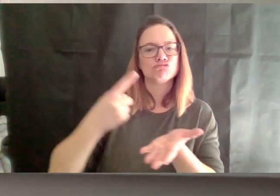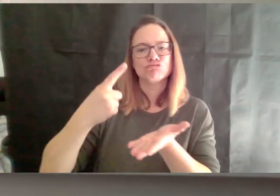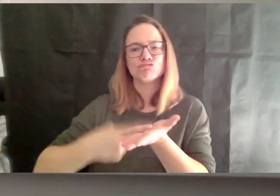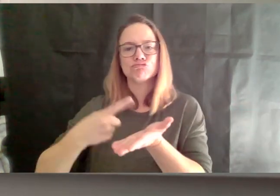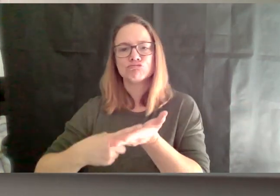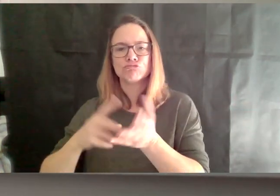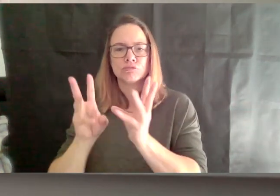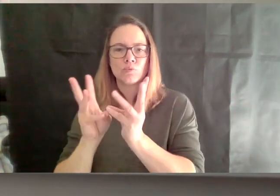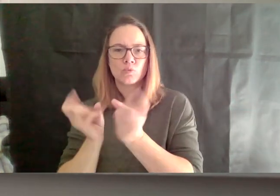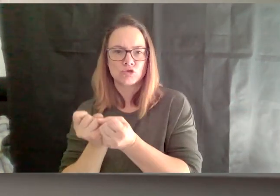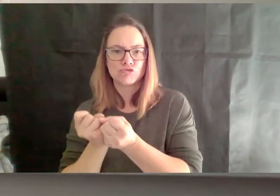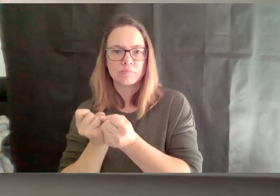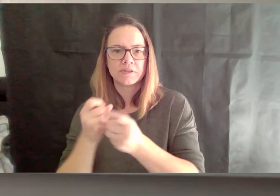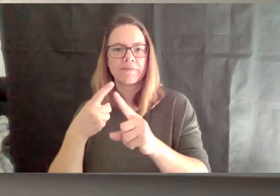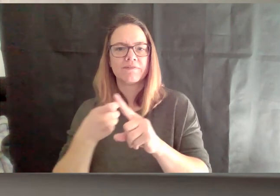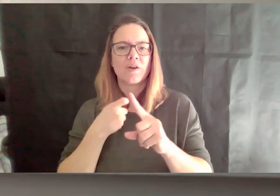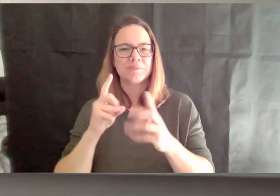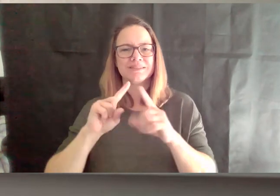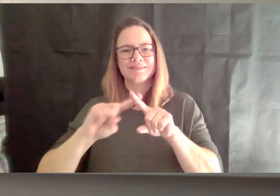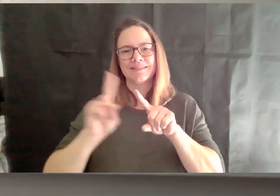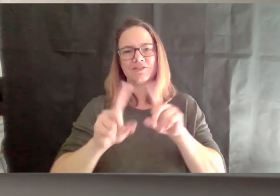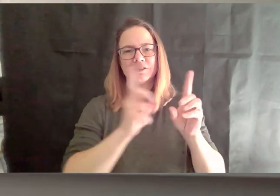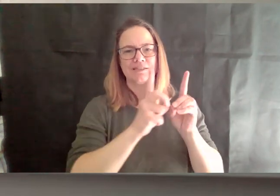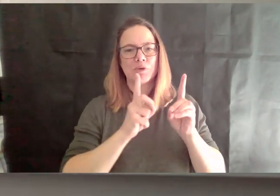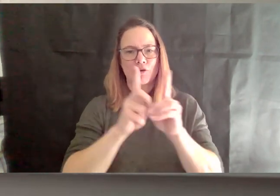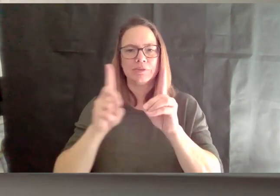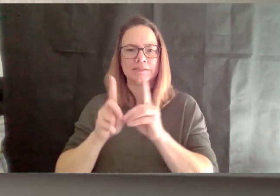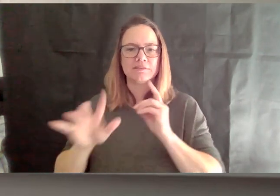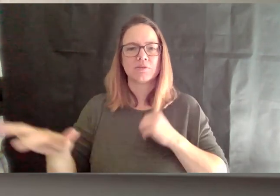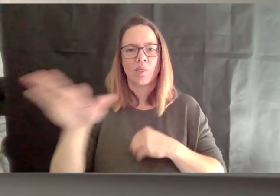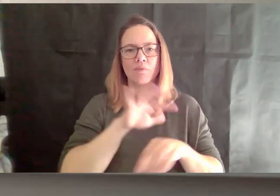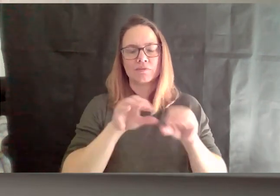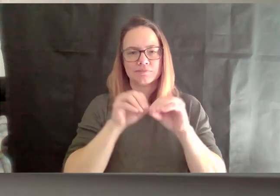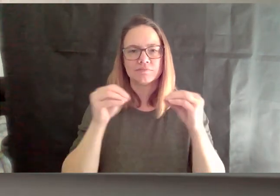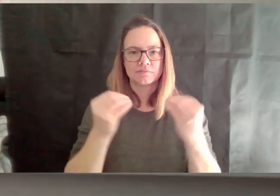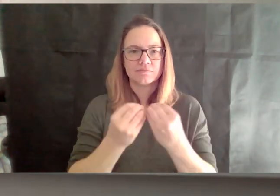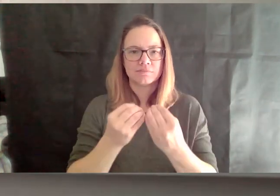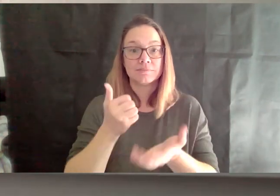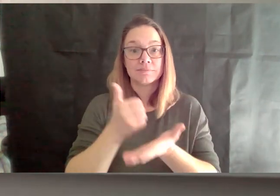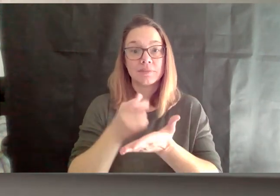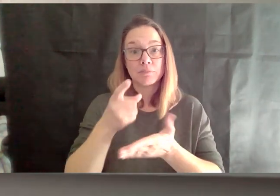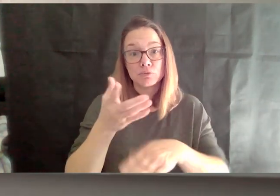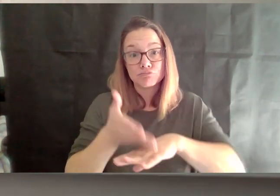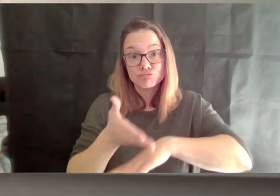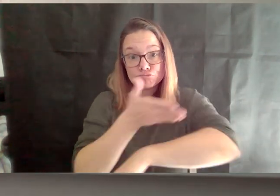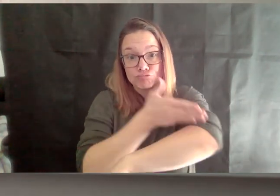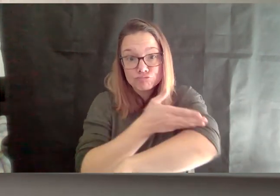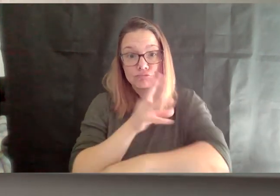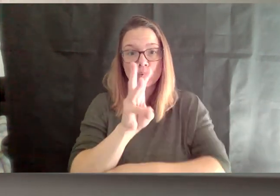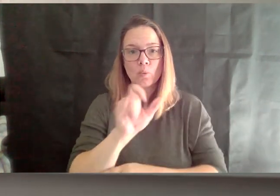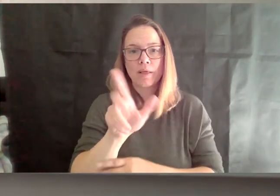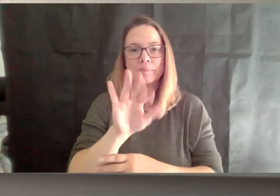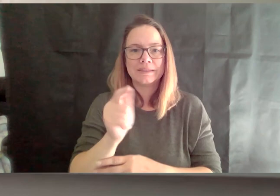from across the organization on topics related to well-being, meant to help you improve your well-being, and the well-being of the people around you.